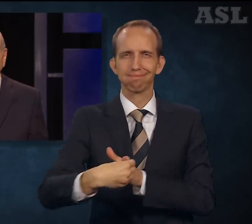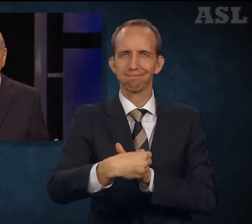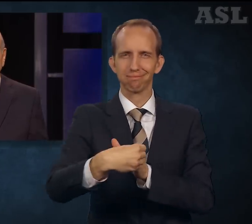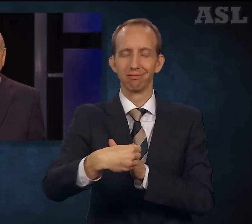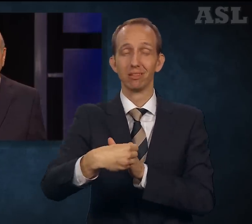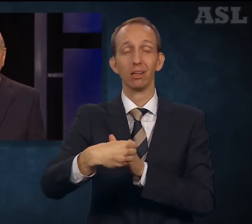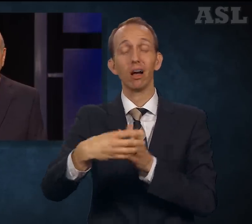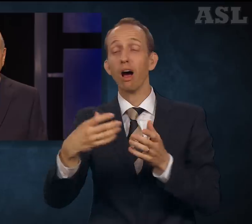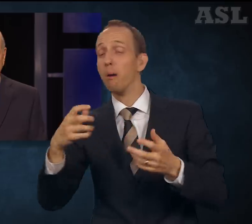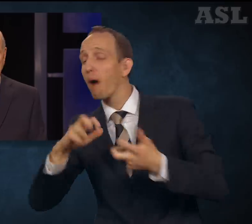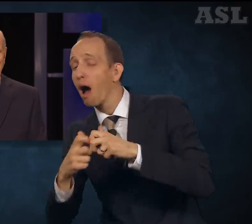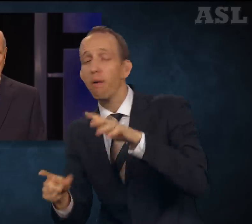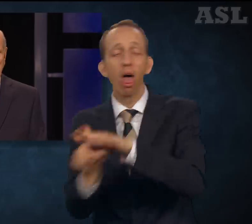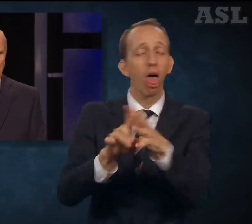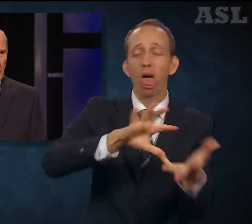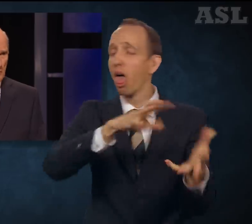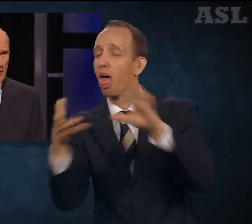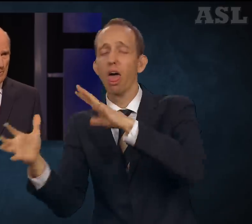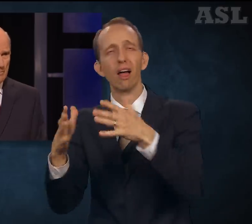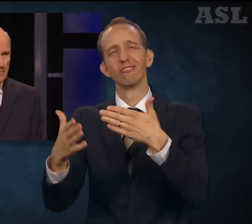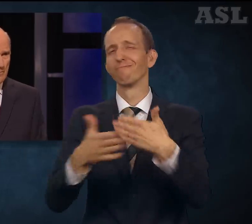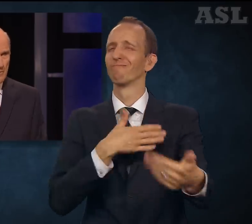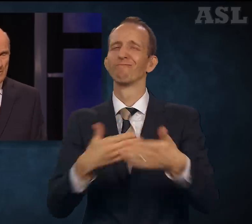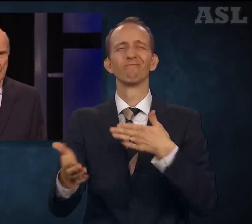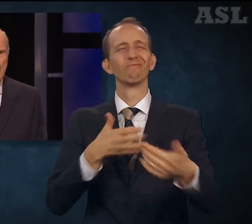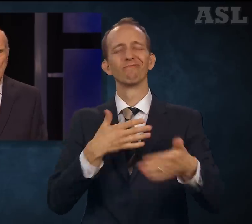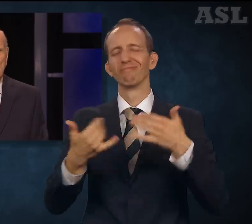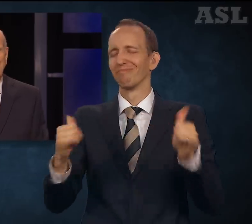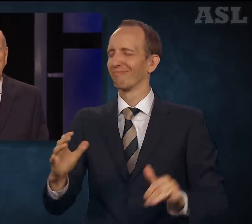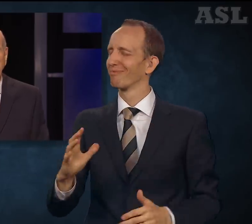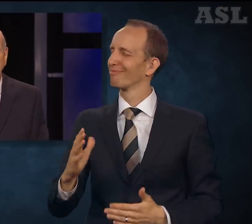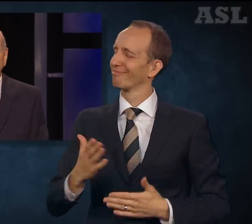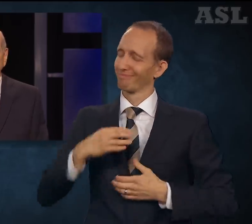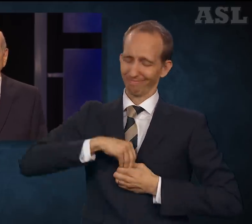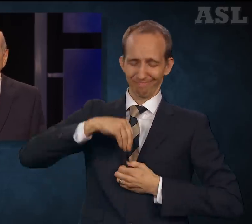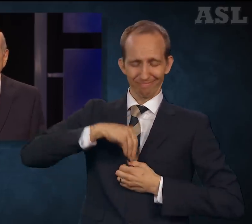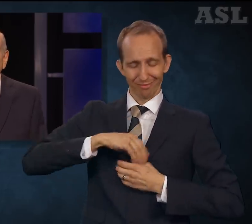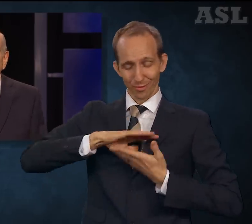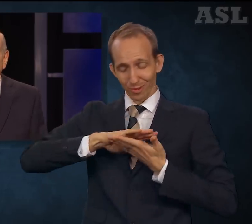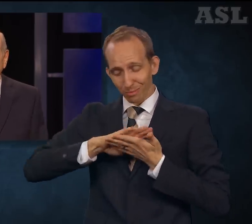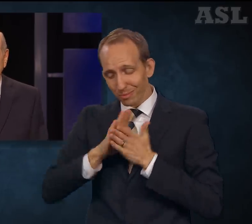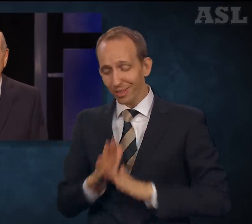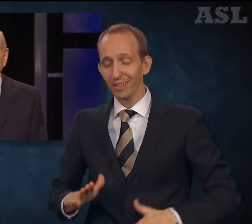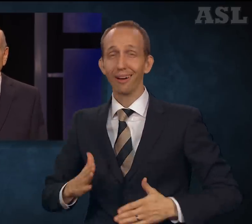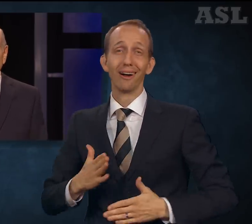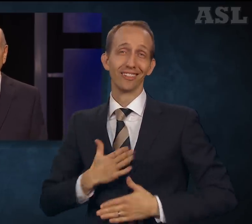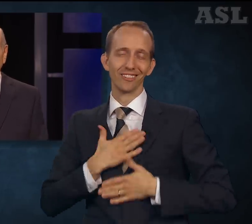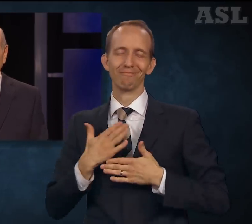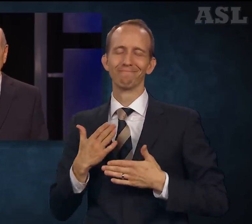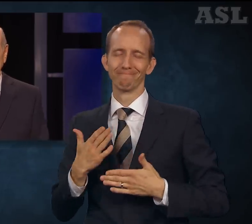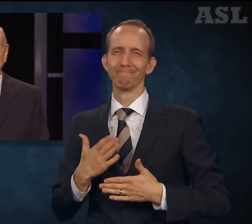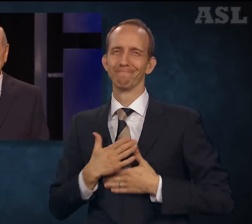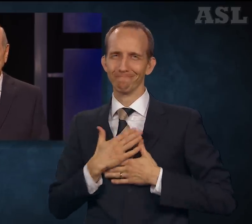BEING DIRECTED BY GOD,